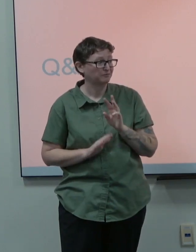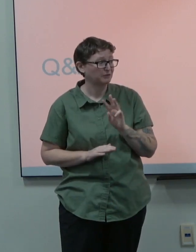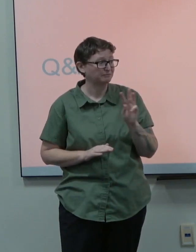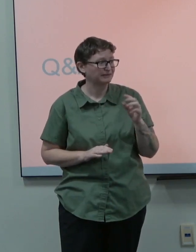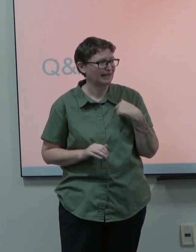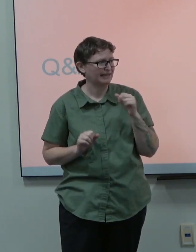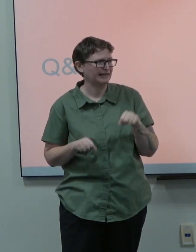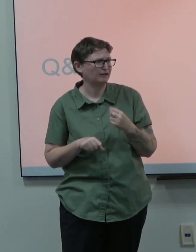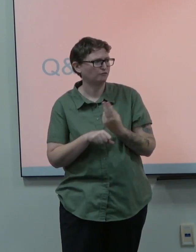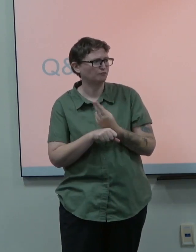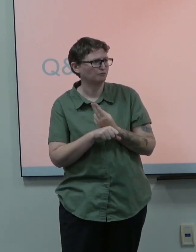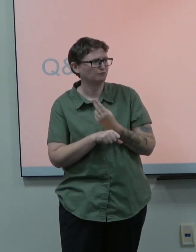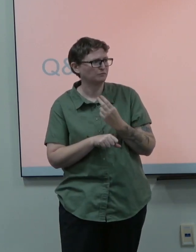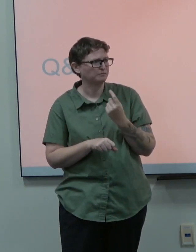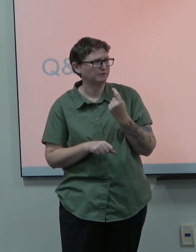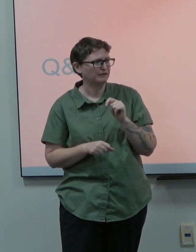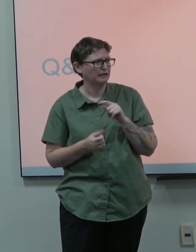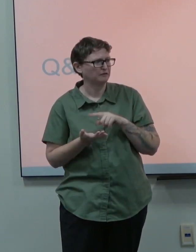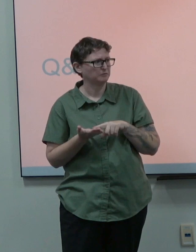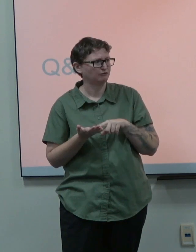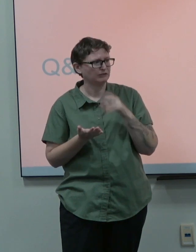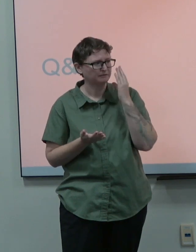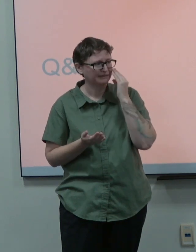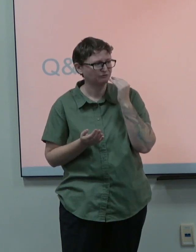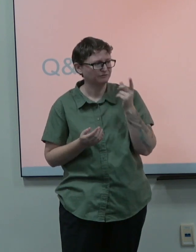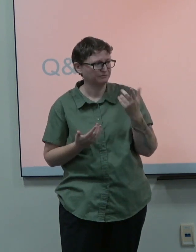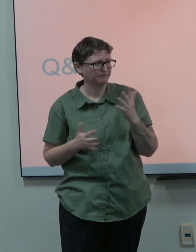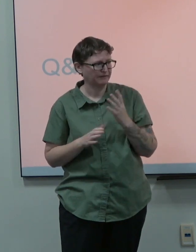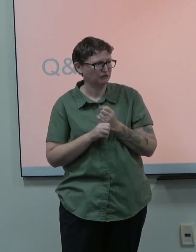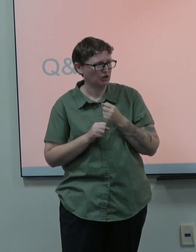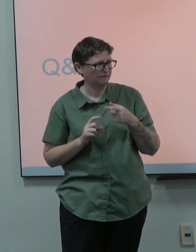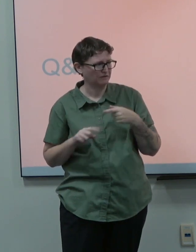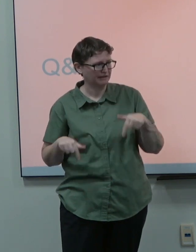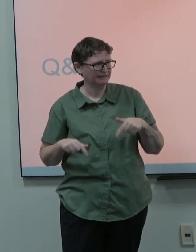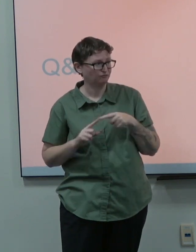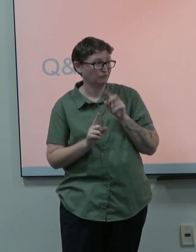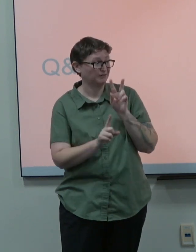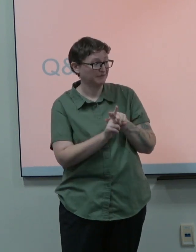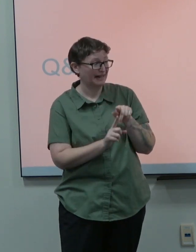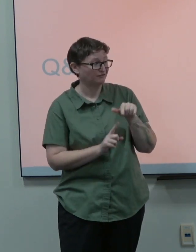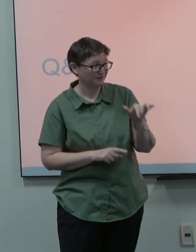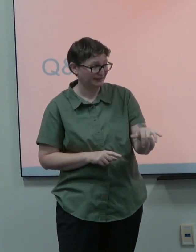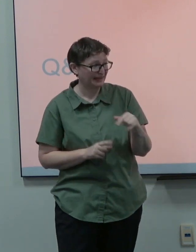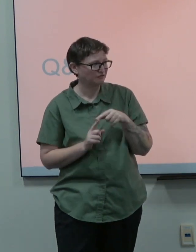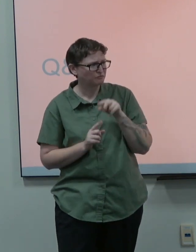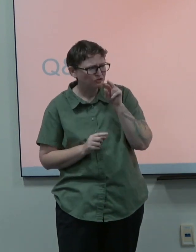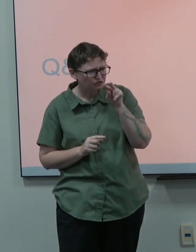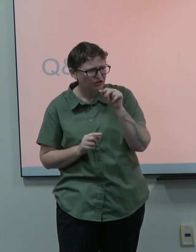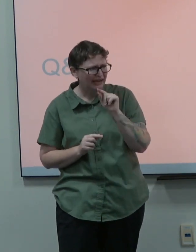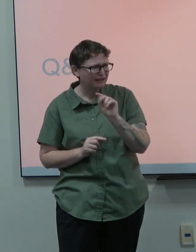If I'm running a website, I can use the research experience I got from here on my co-op and apply